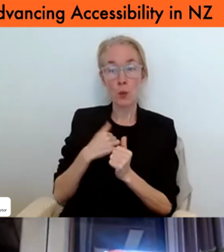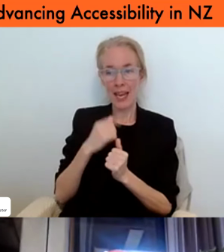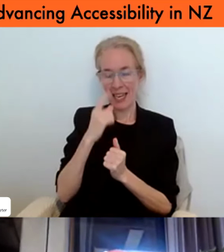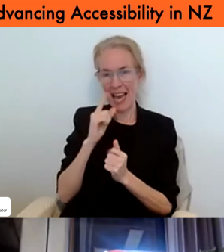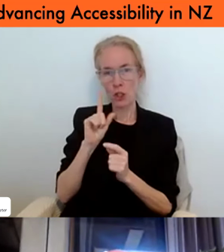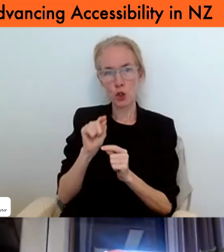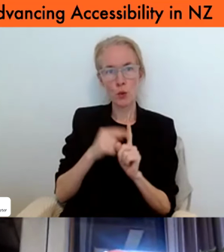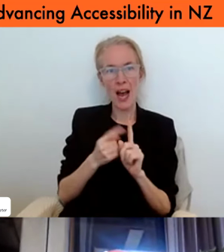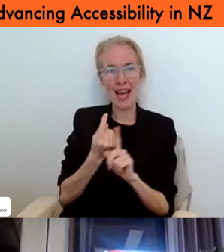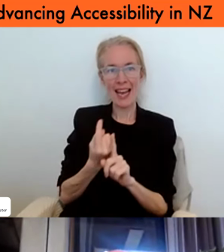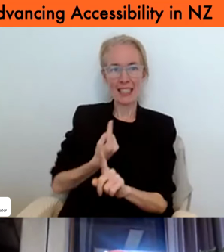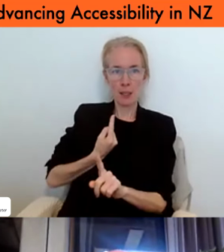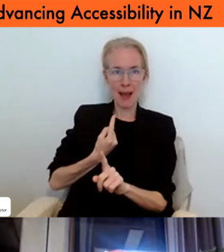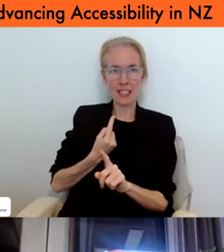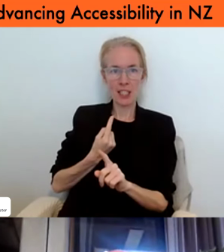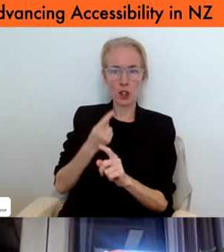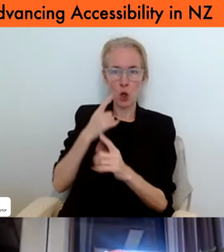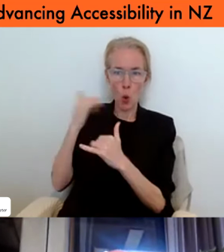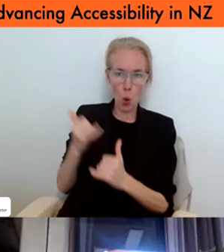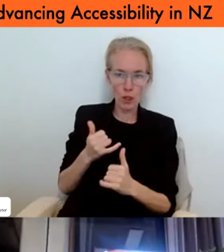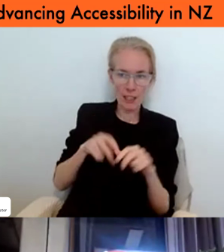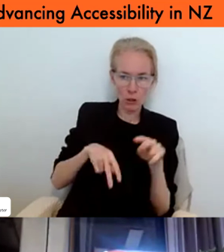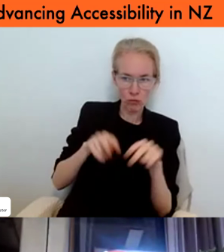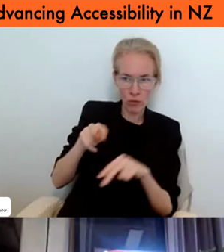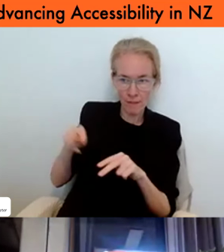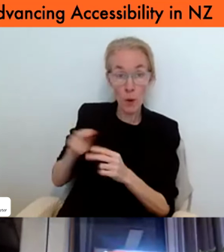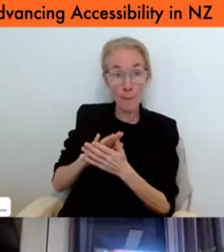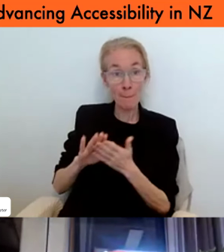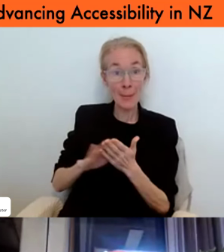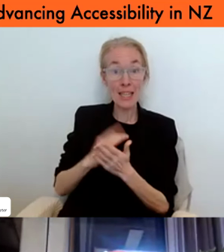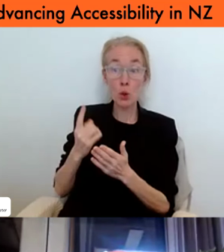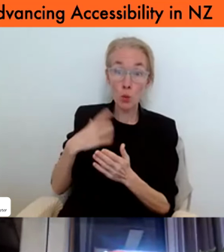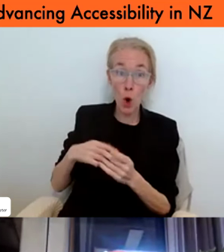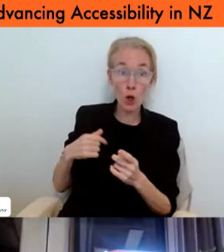allows people who wish to to actually build measurable levels of accessibility